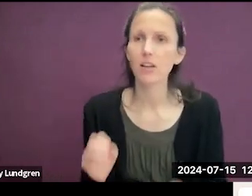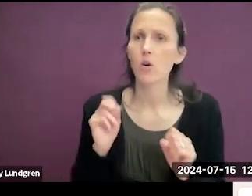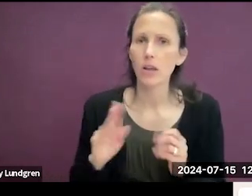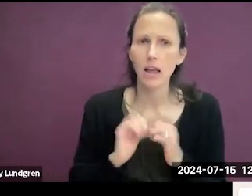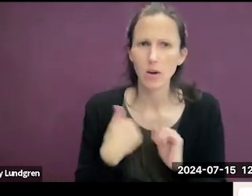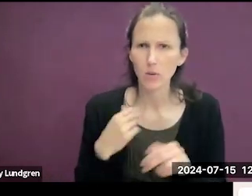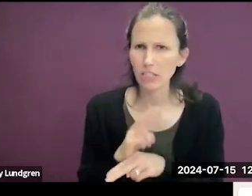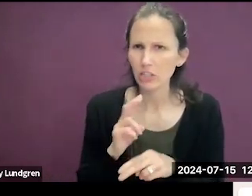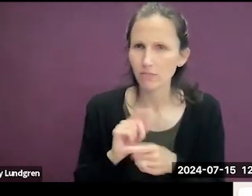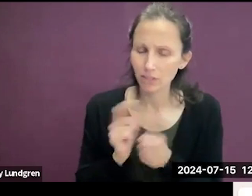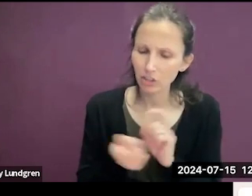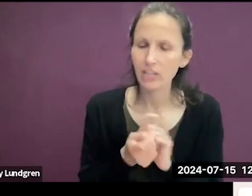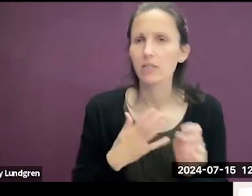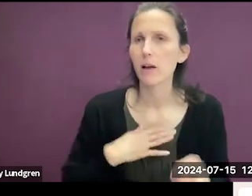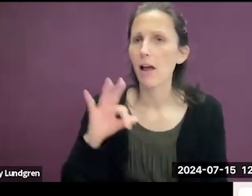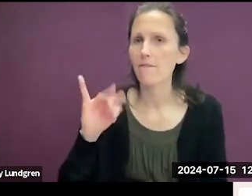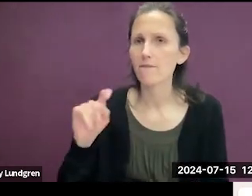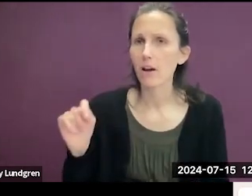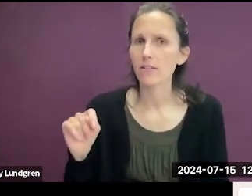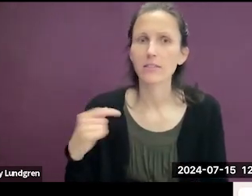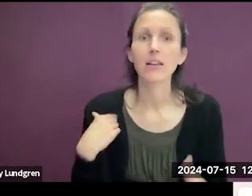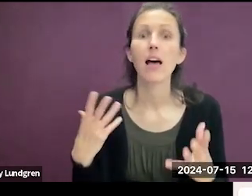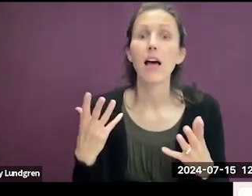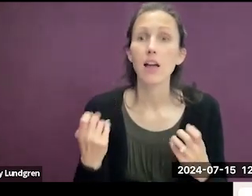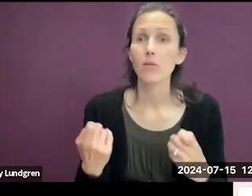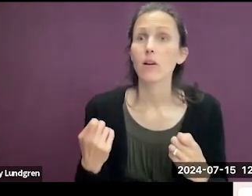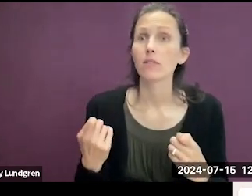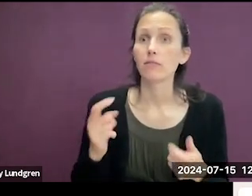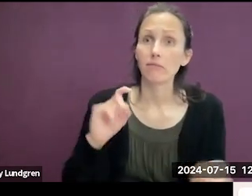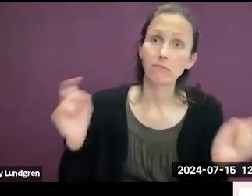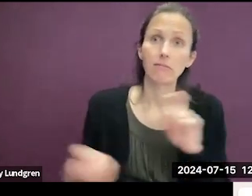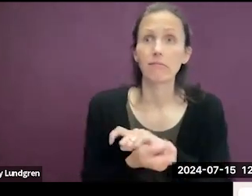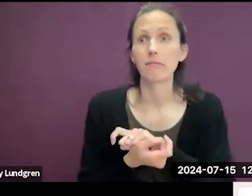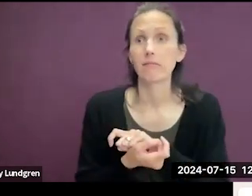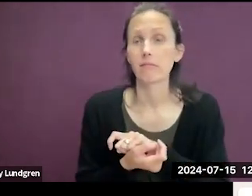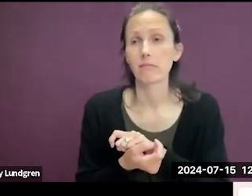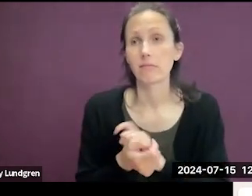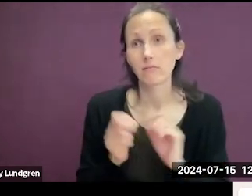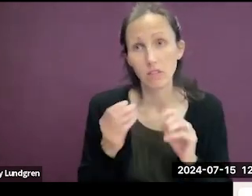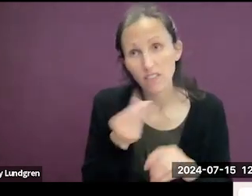So I want to adjust this from a serif to a sans serif. There's a few different ways to do that.